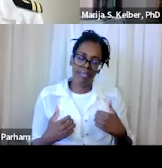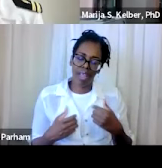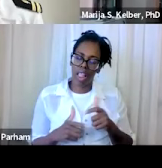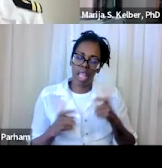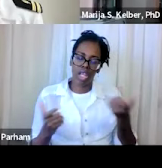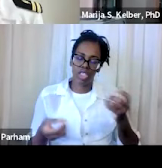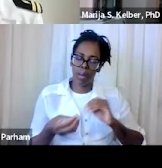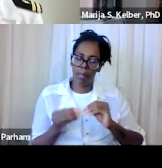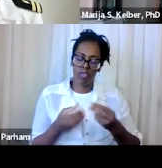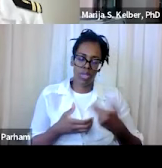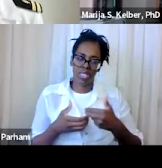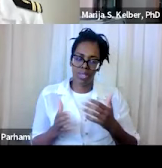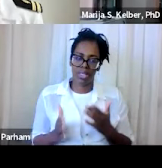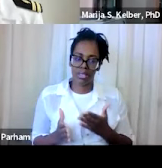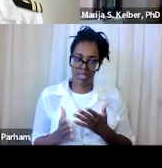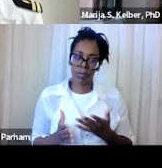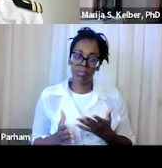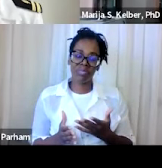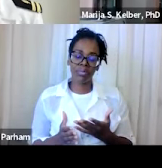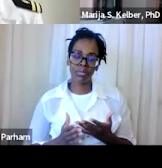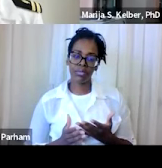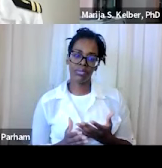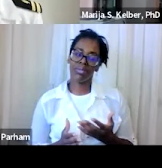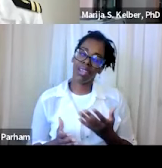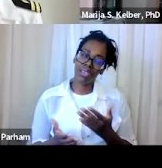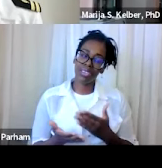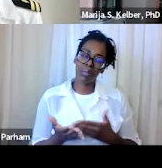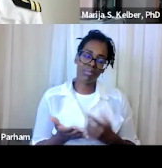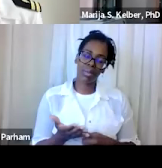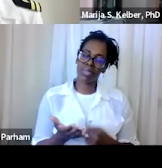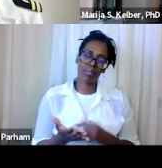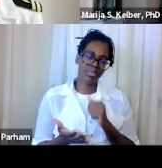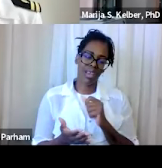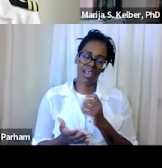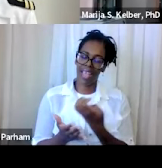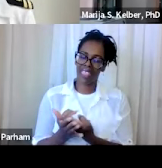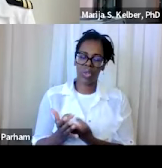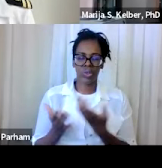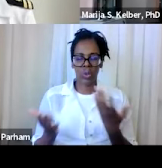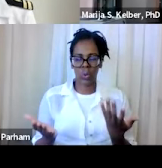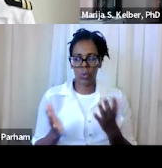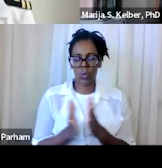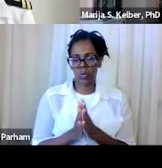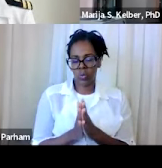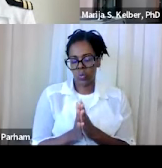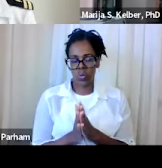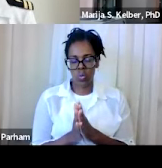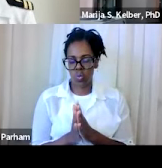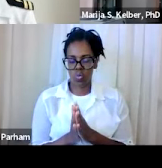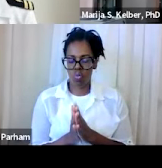And some argue not even ethical. So, so there are definitely some limitations